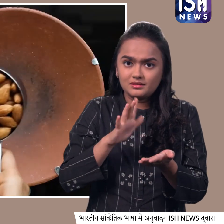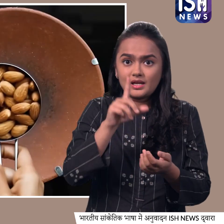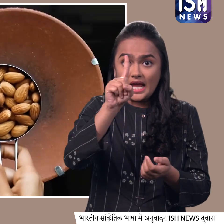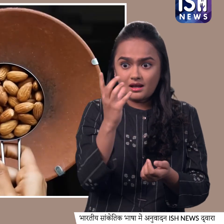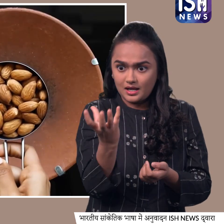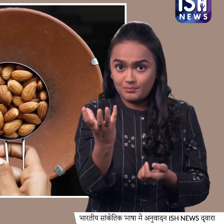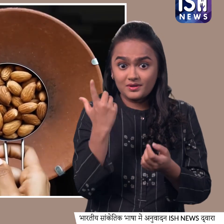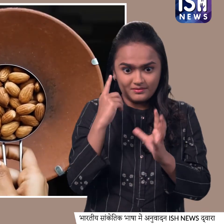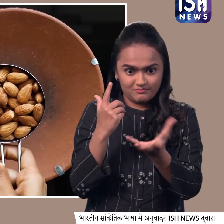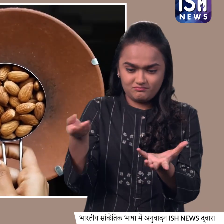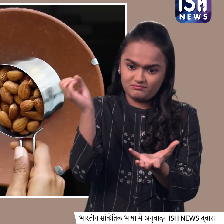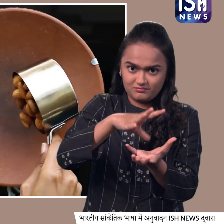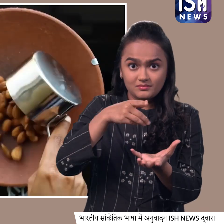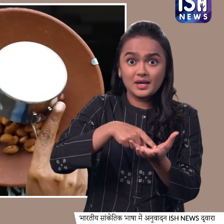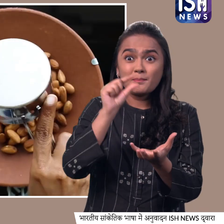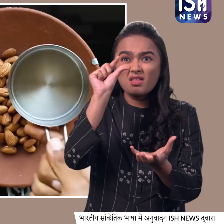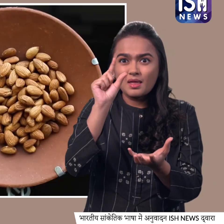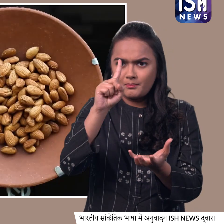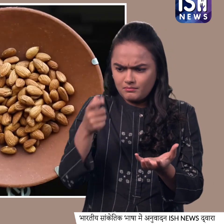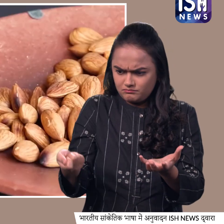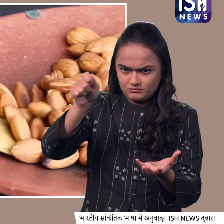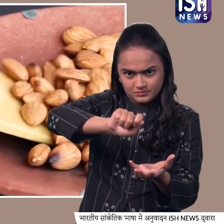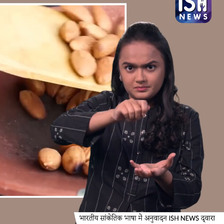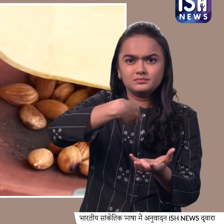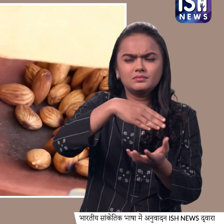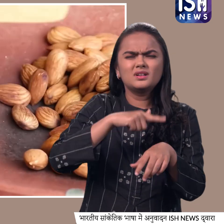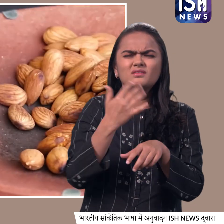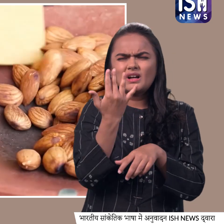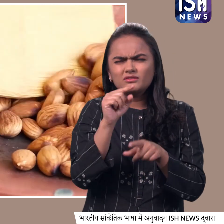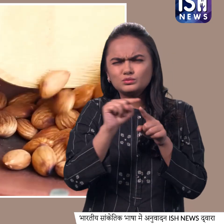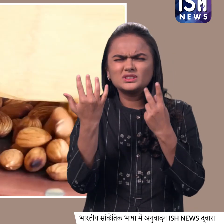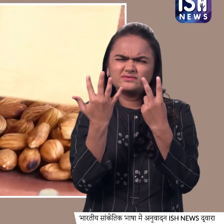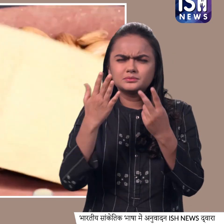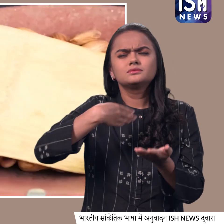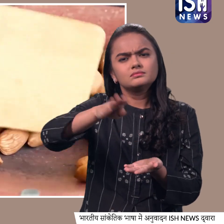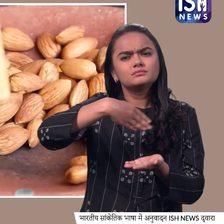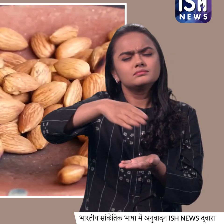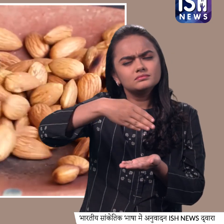Take 1 cup almonds in a pan and roast it for 5 - 7 minutes on medium flame.